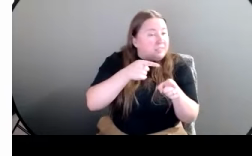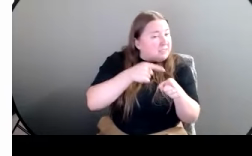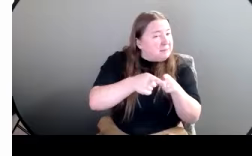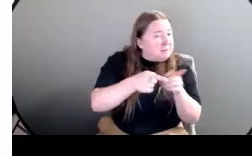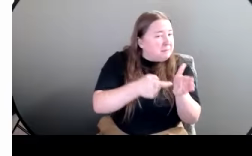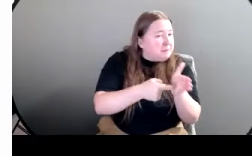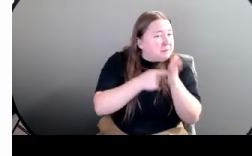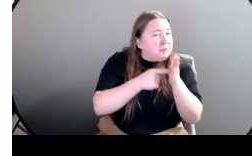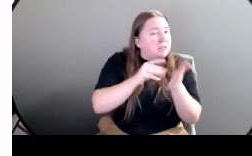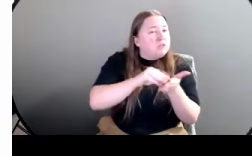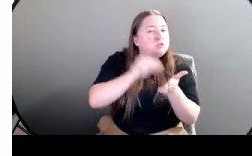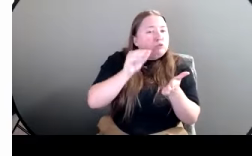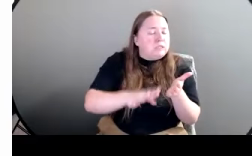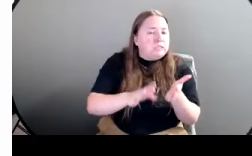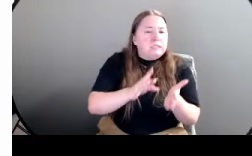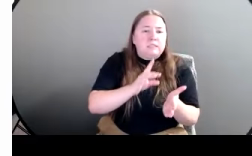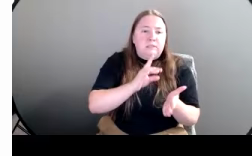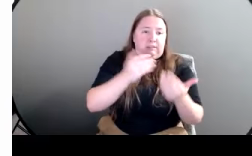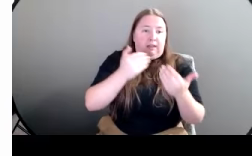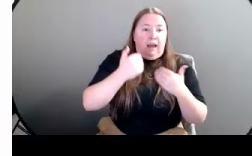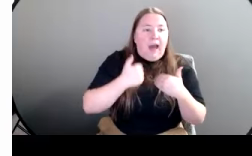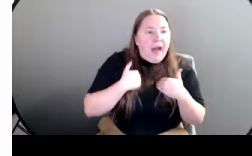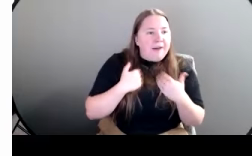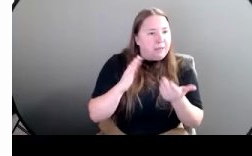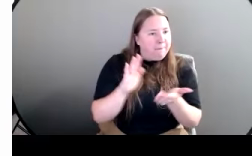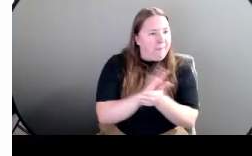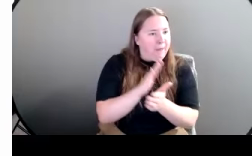students to, have paper copies of that.